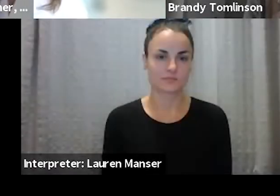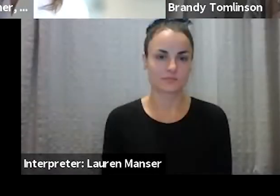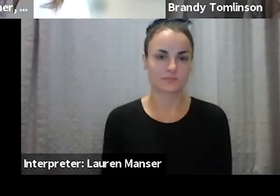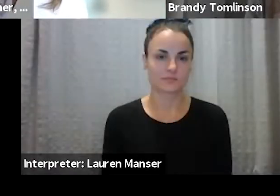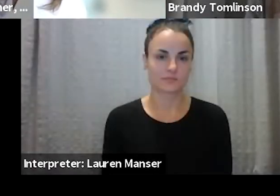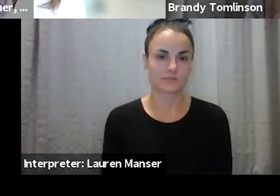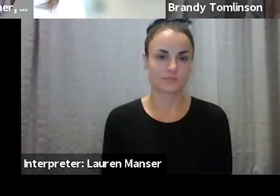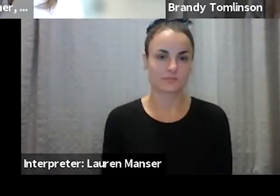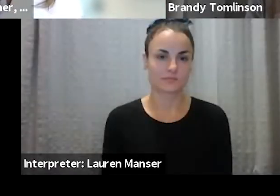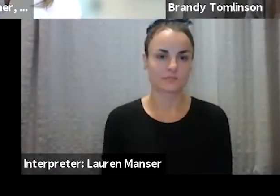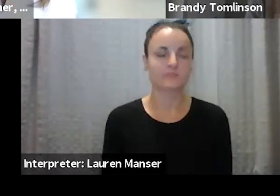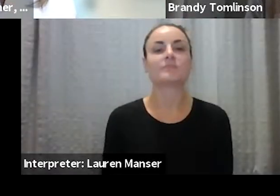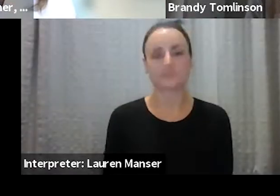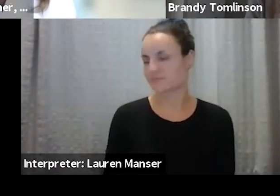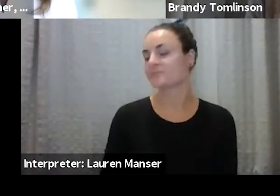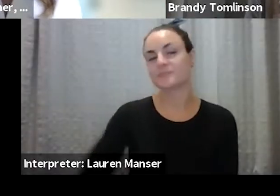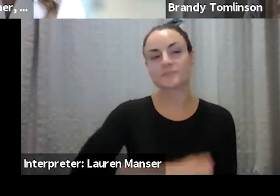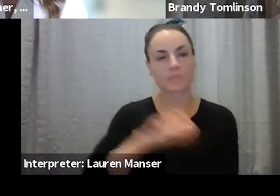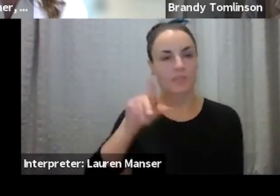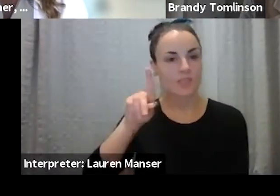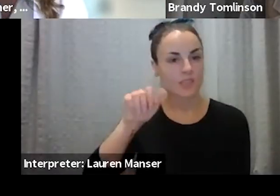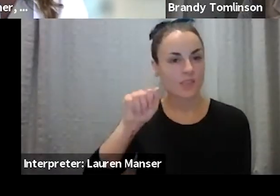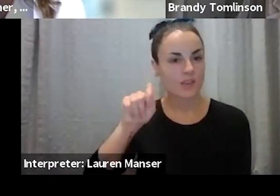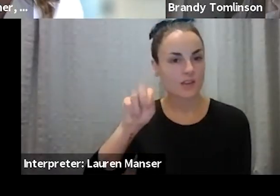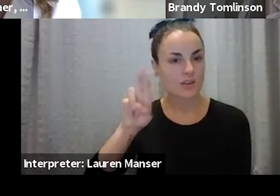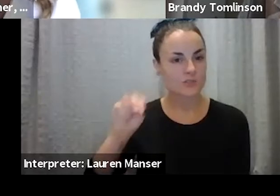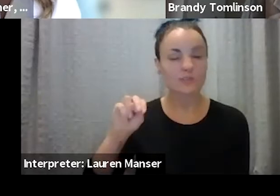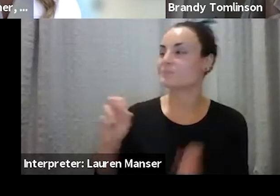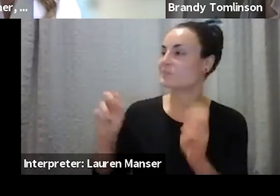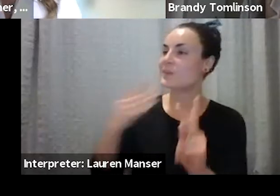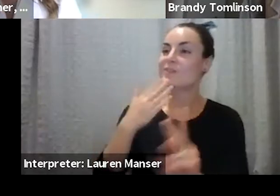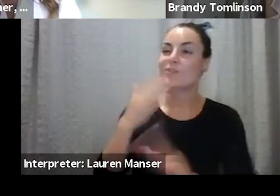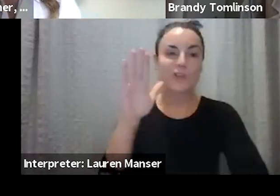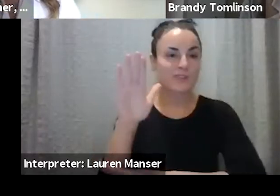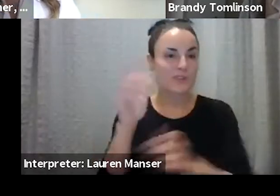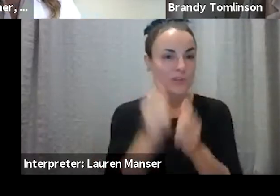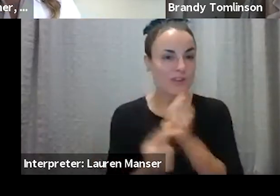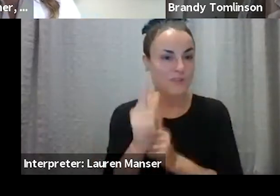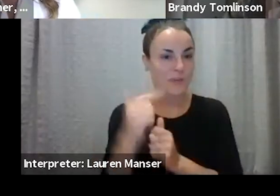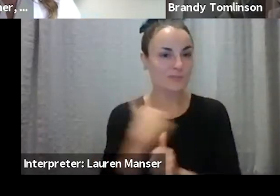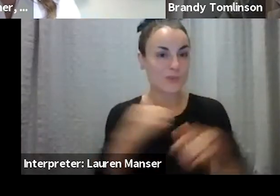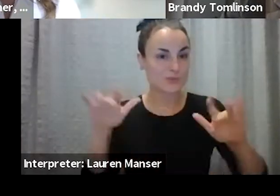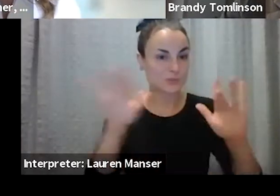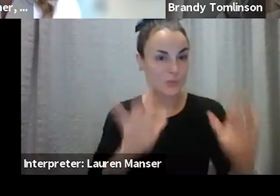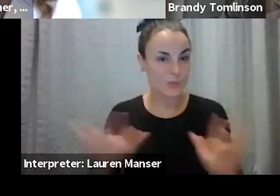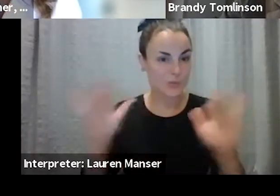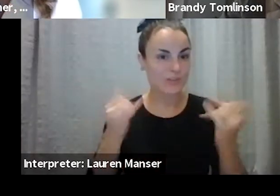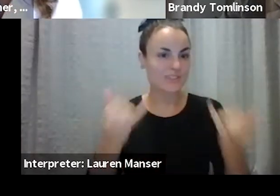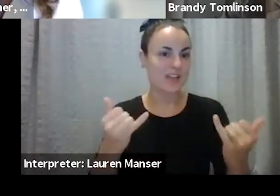Good afternoon everyone, we're recording our session now. Thank you for joining us, I know we'll have some participants and registrants coming on as we start right now.